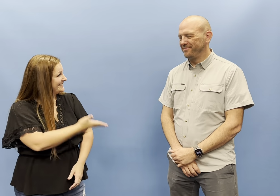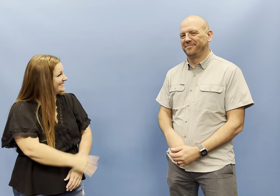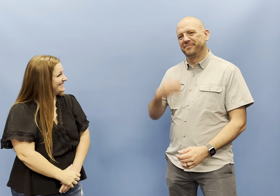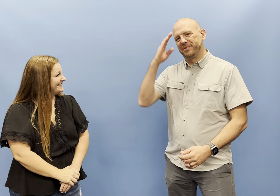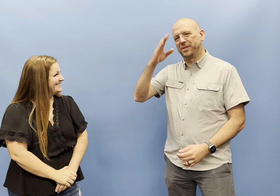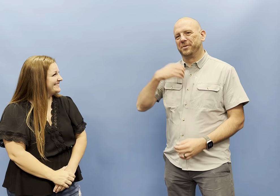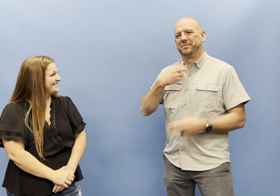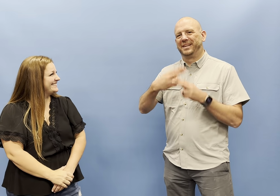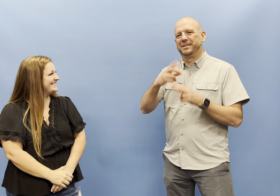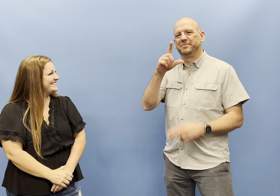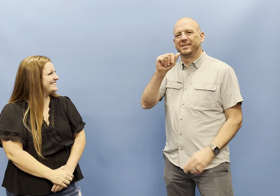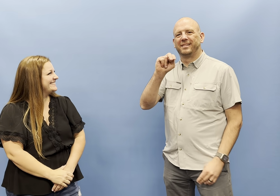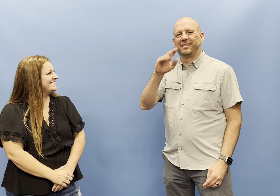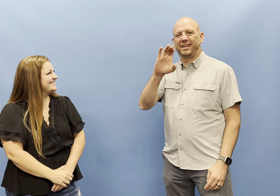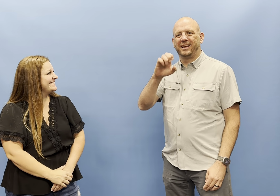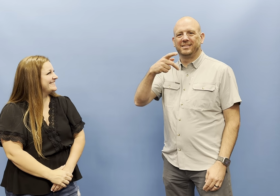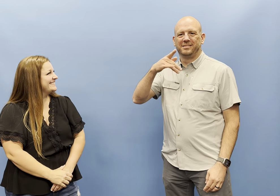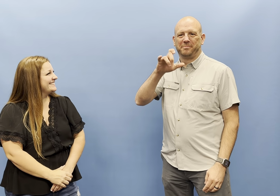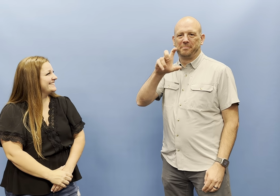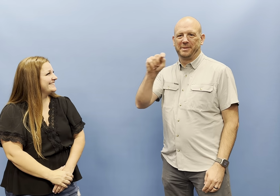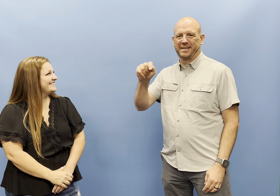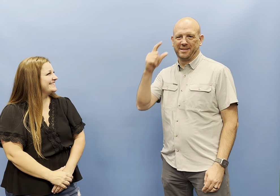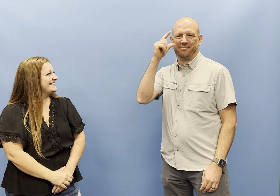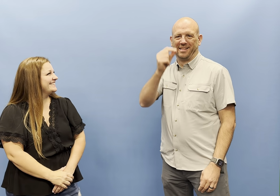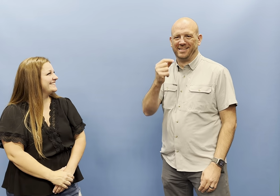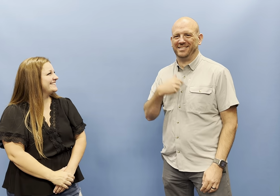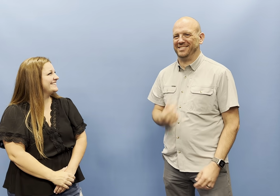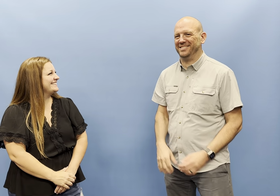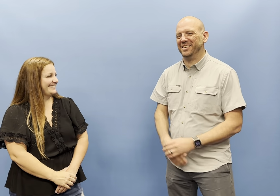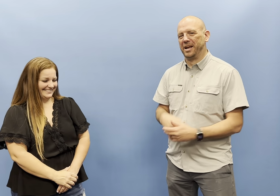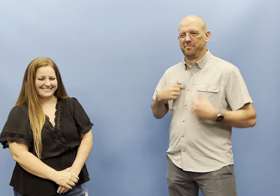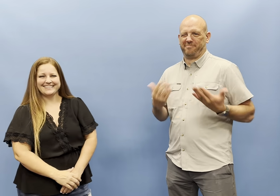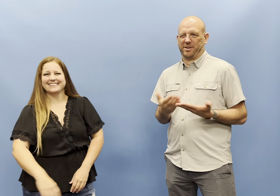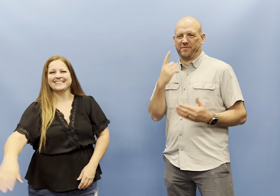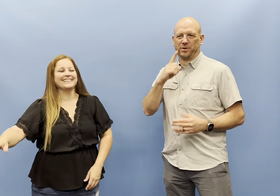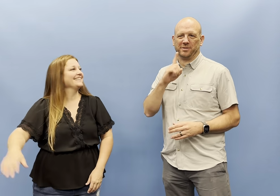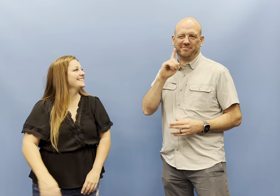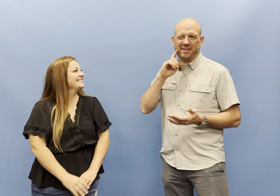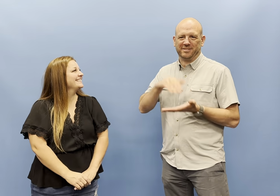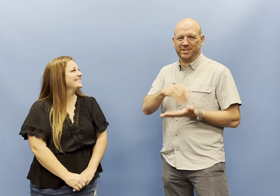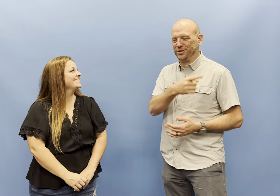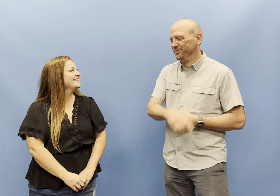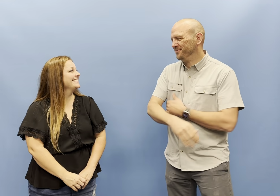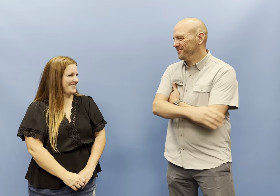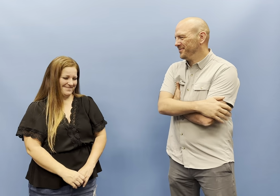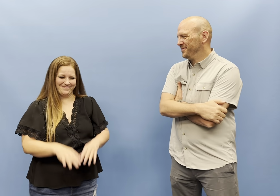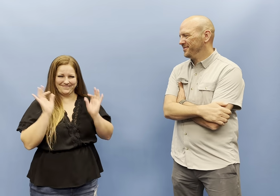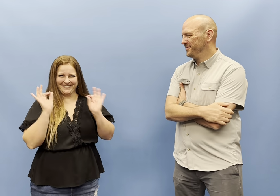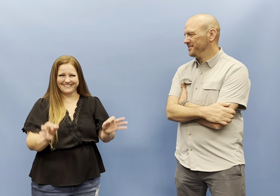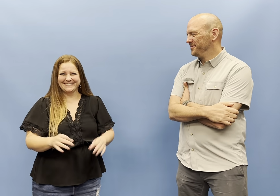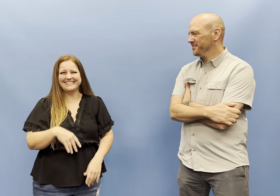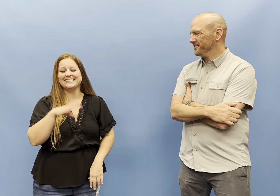Hello! My name is Lance Pickett. (name sign) I'm here for the Deaf Center. Perfect!